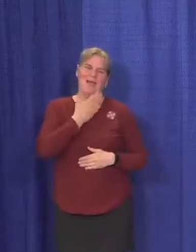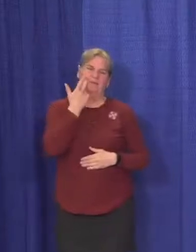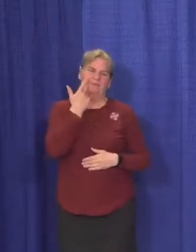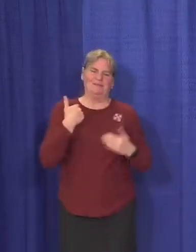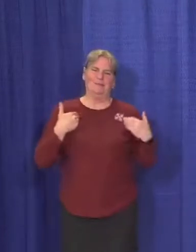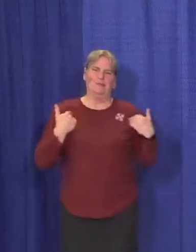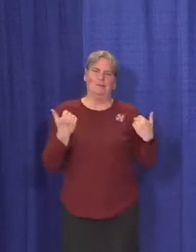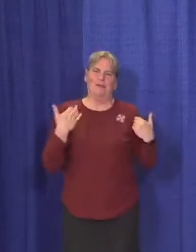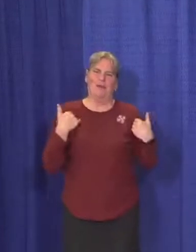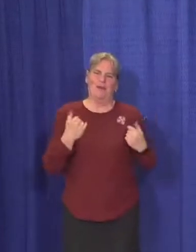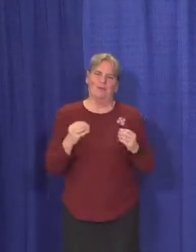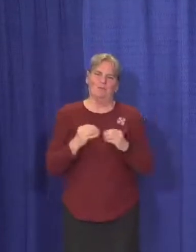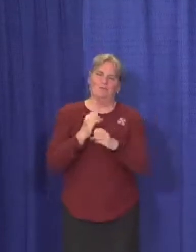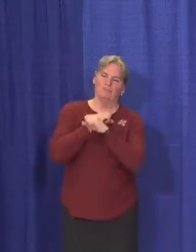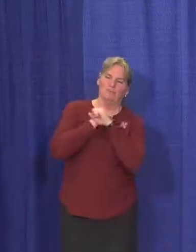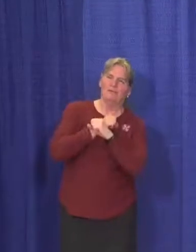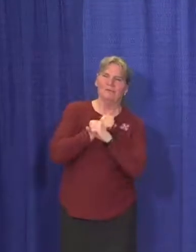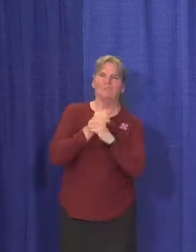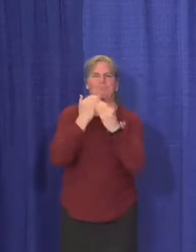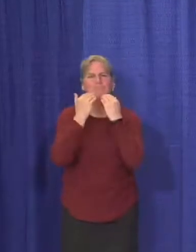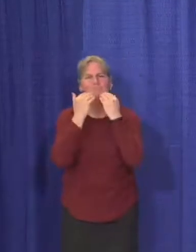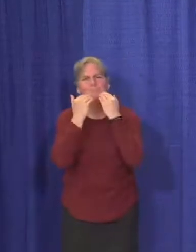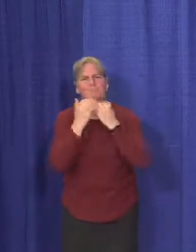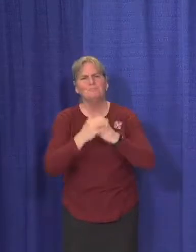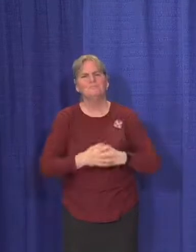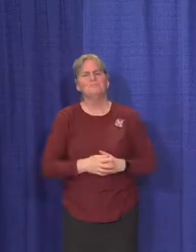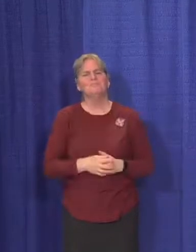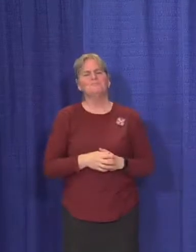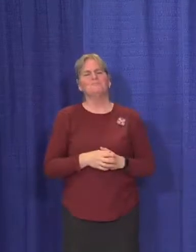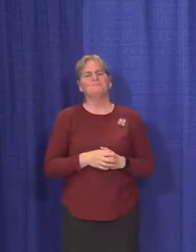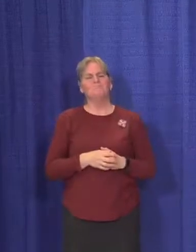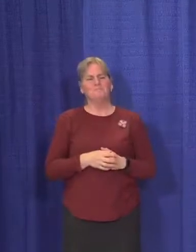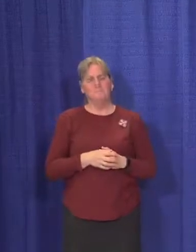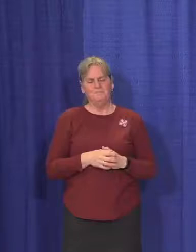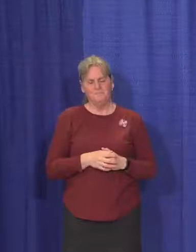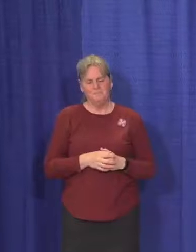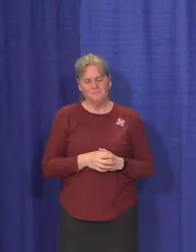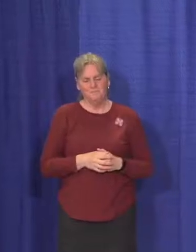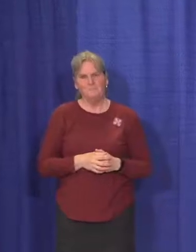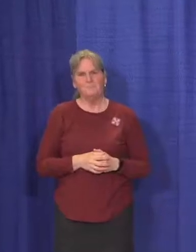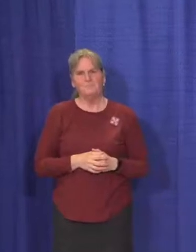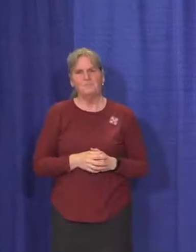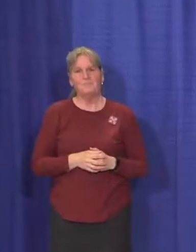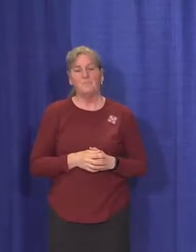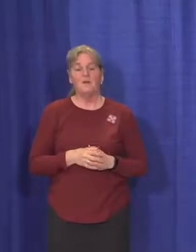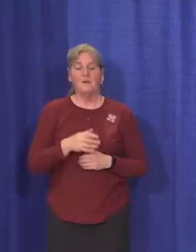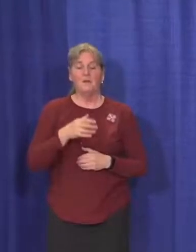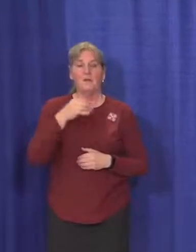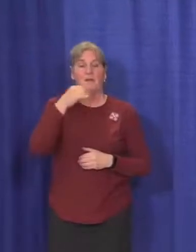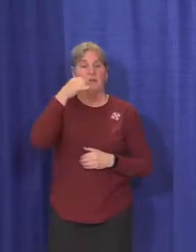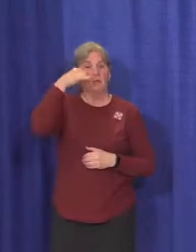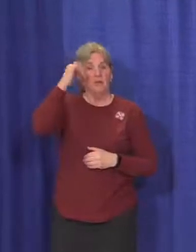this extra layer of protection.